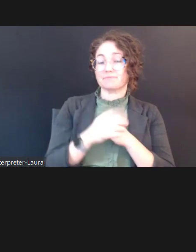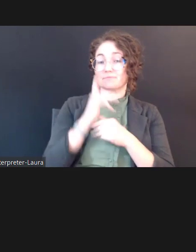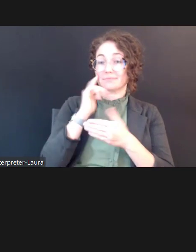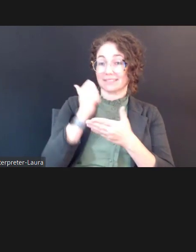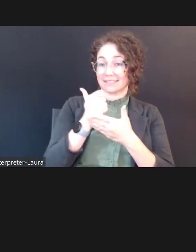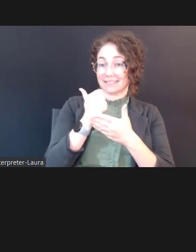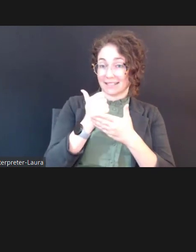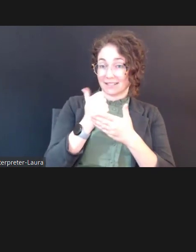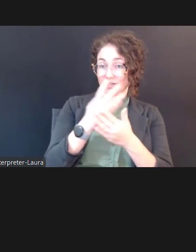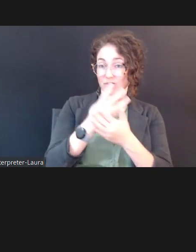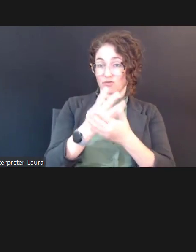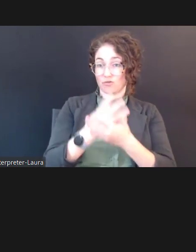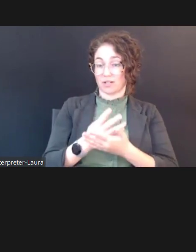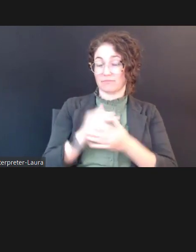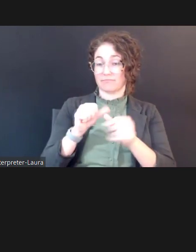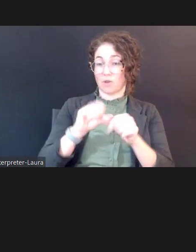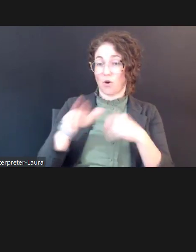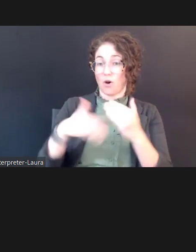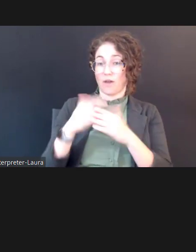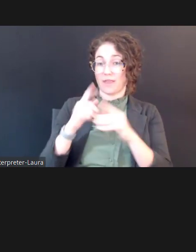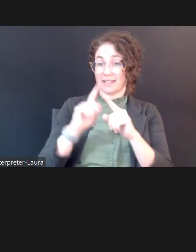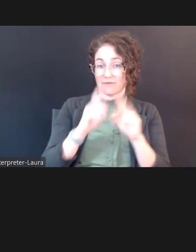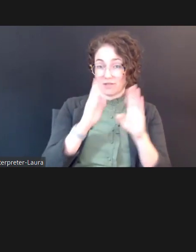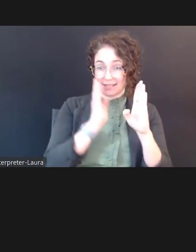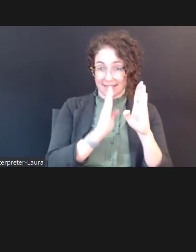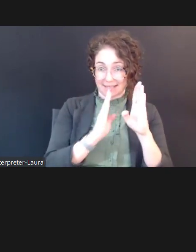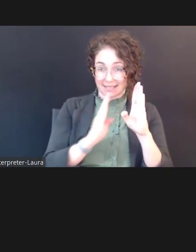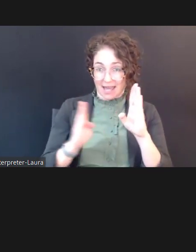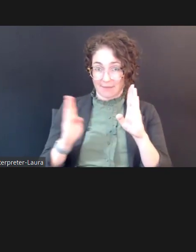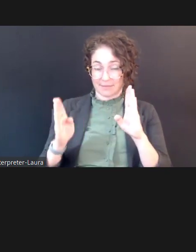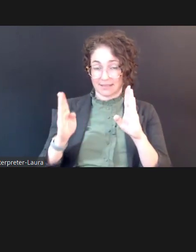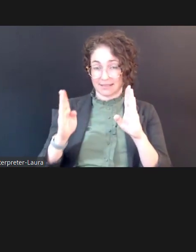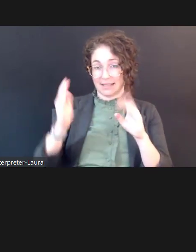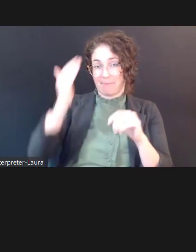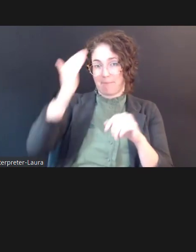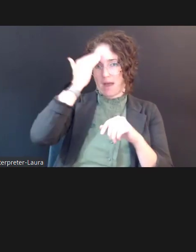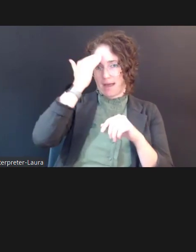To assist screeners to keep all of the steps in mind and all the other